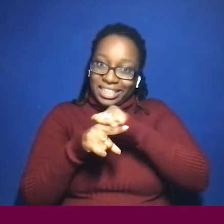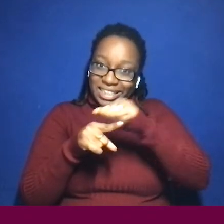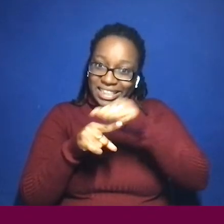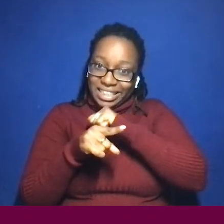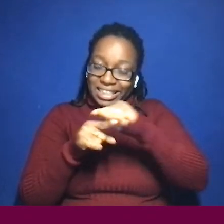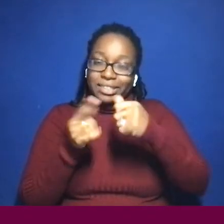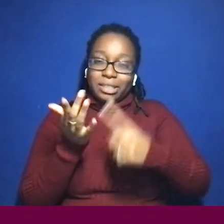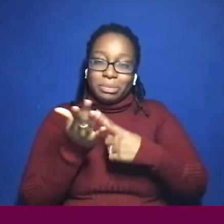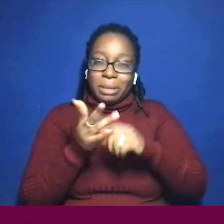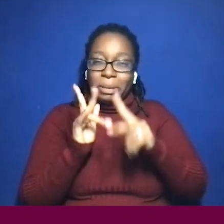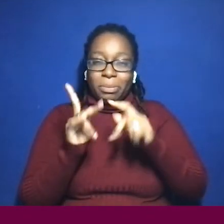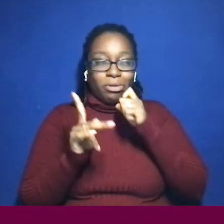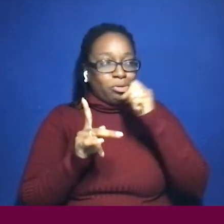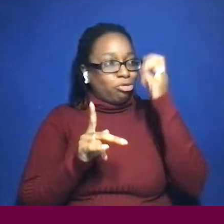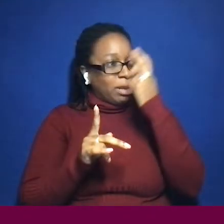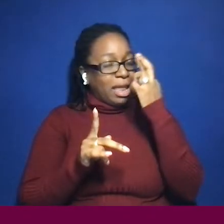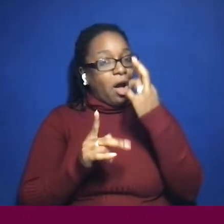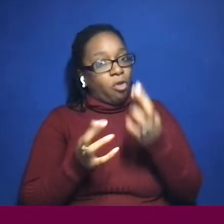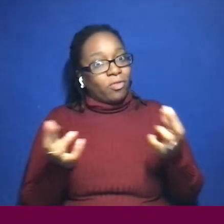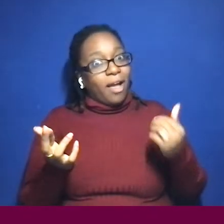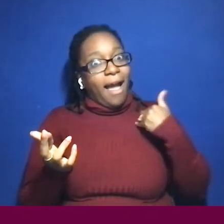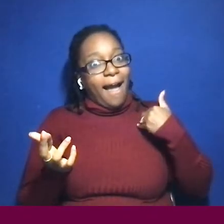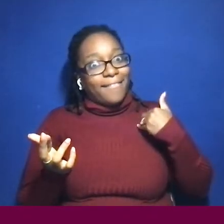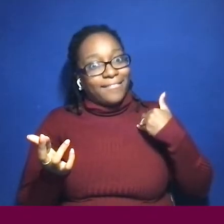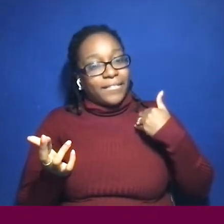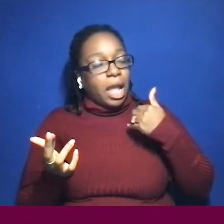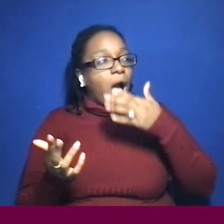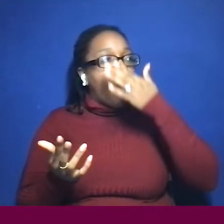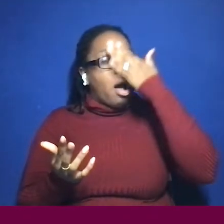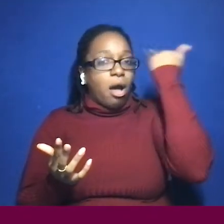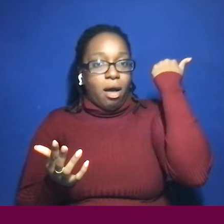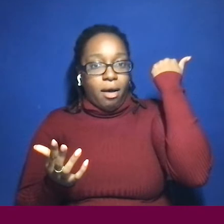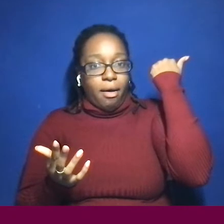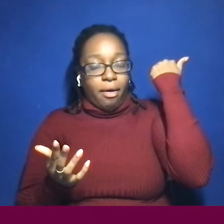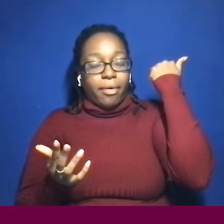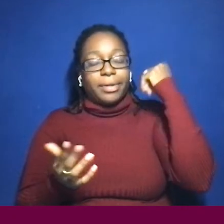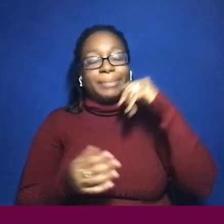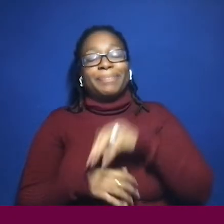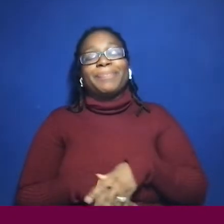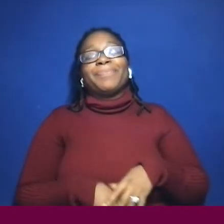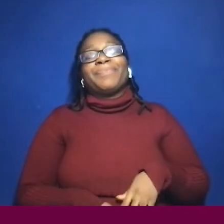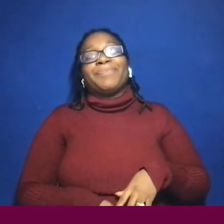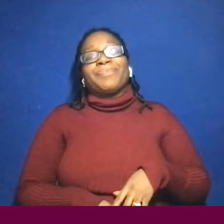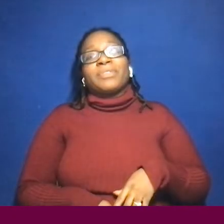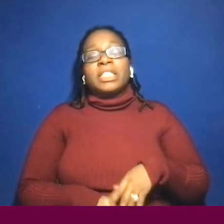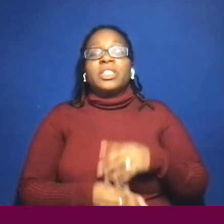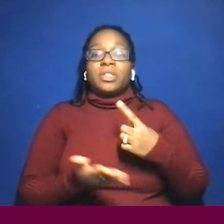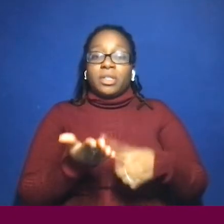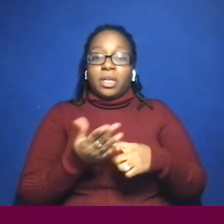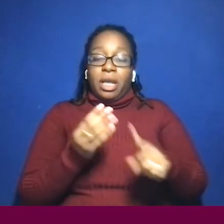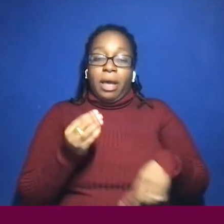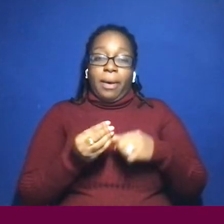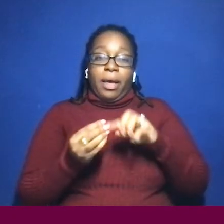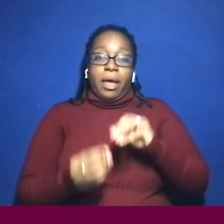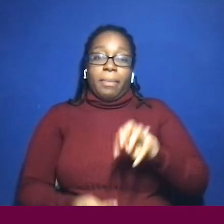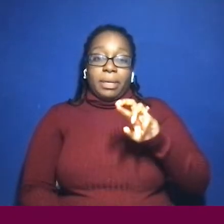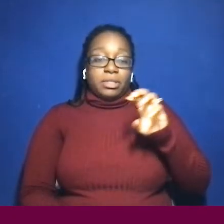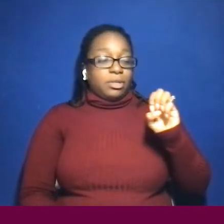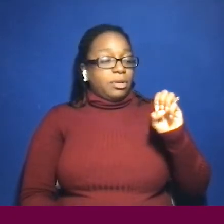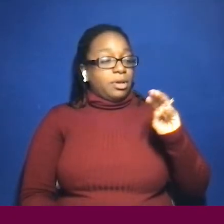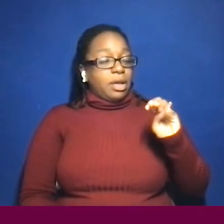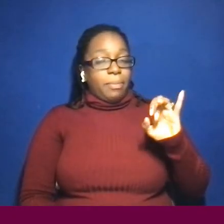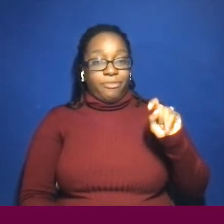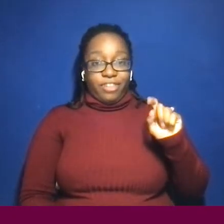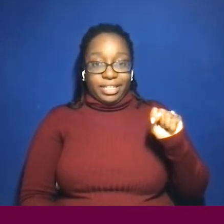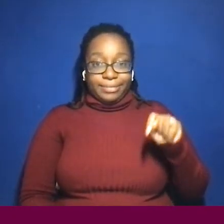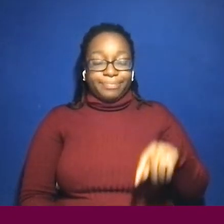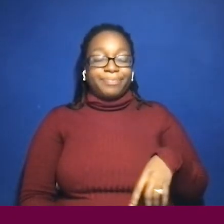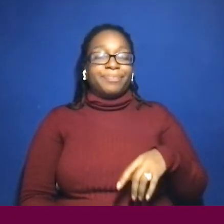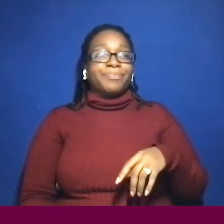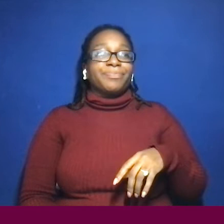resources that do exist. And so there was a discussion about Mr. Everett who was... And of